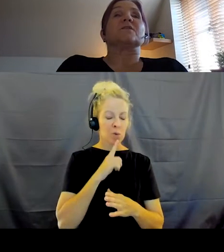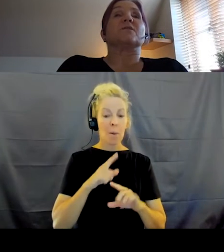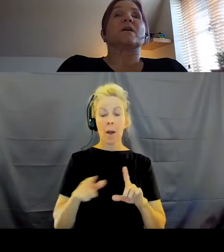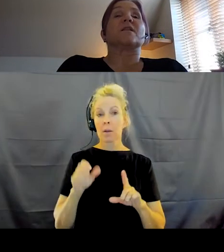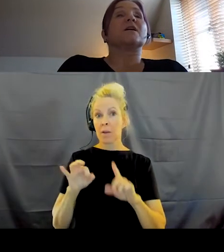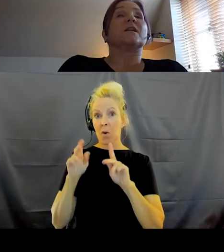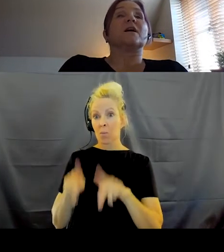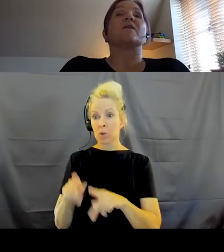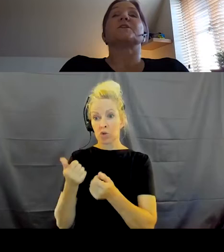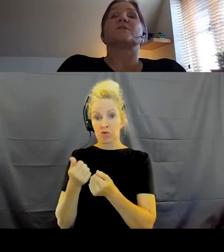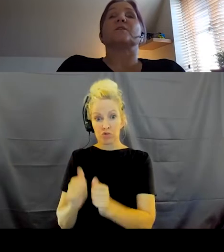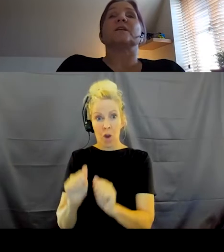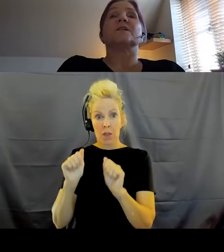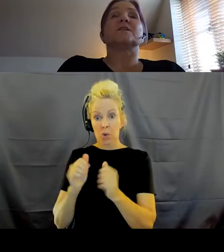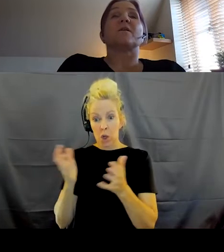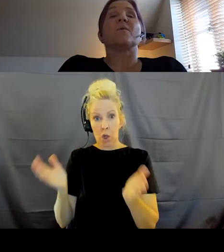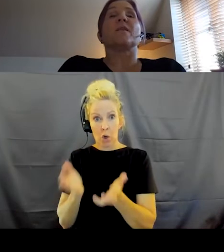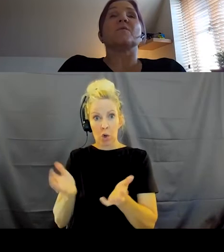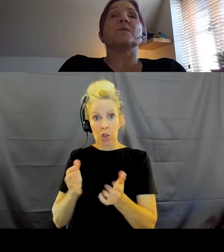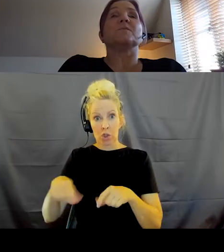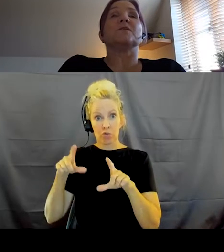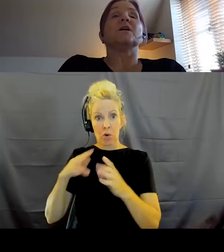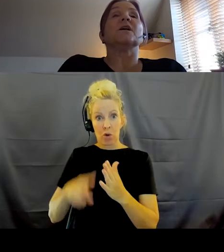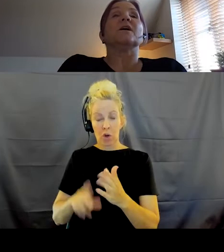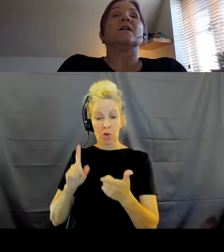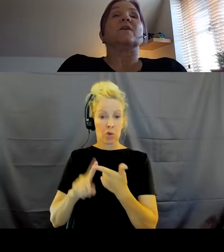do the right thing and encourage screenwriters to sound the way they want them to you, they